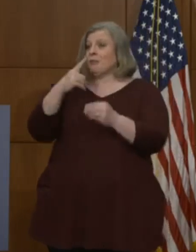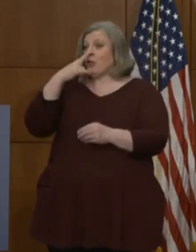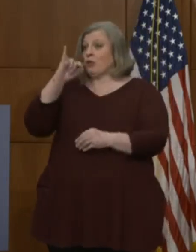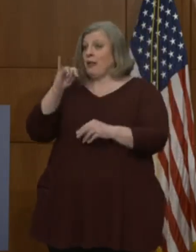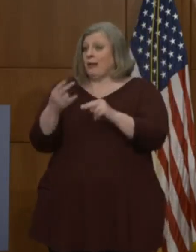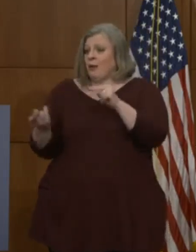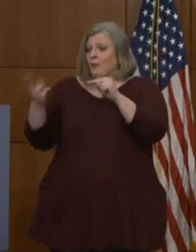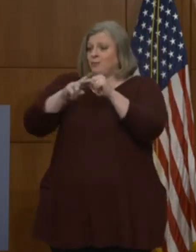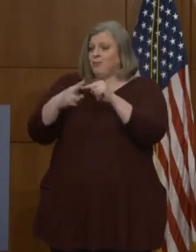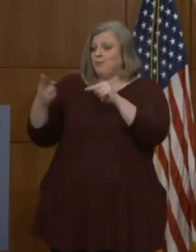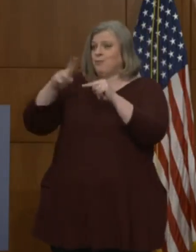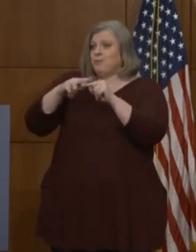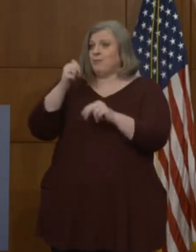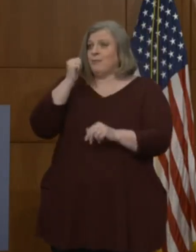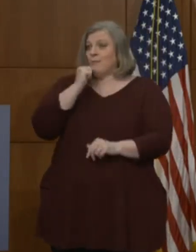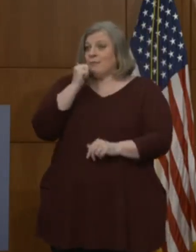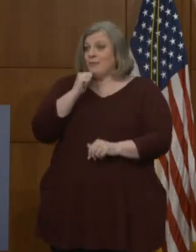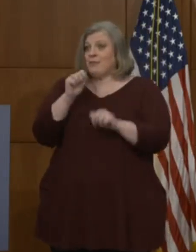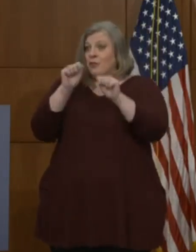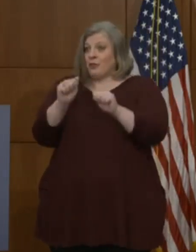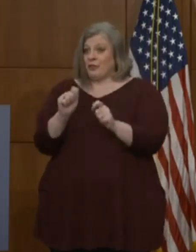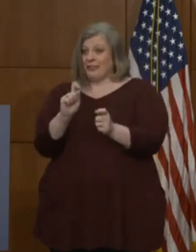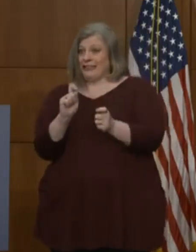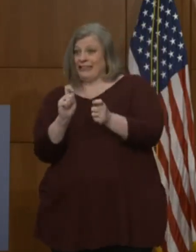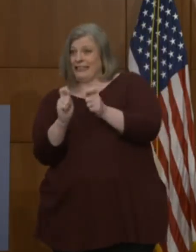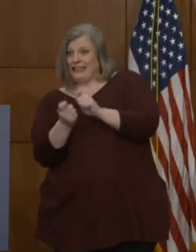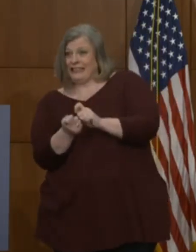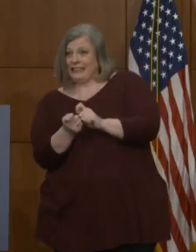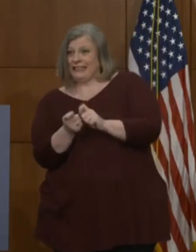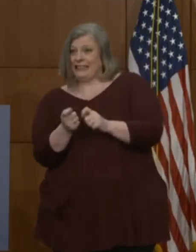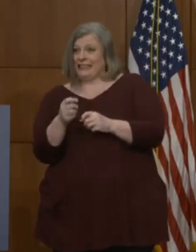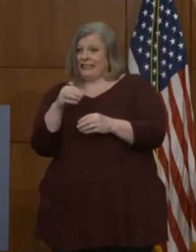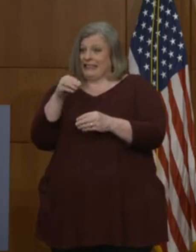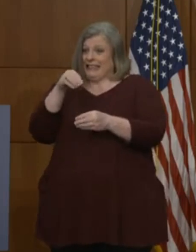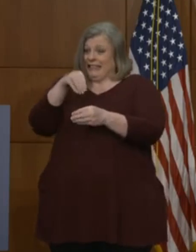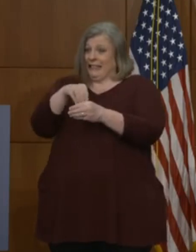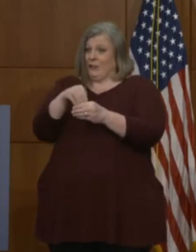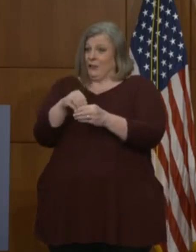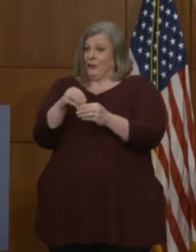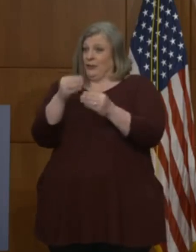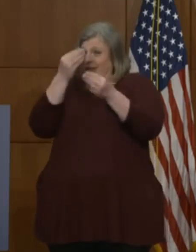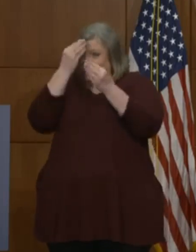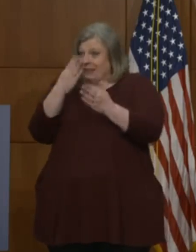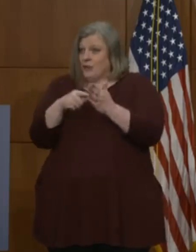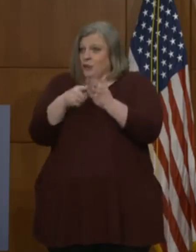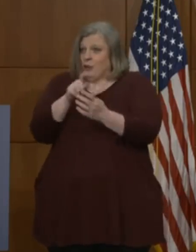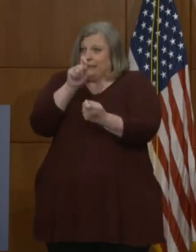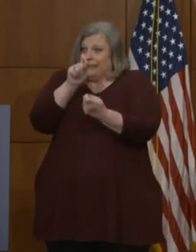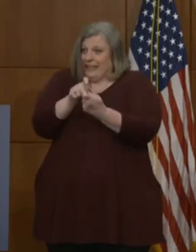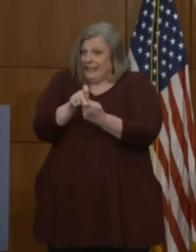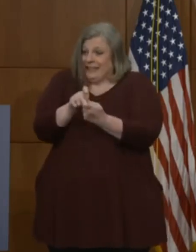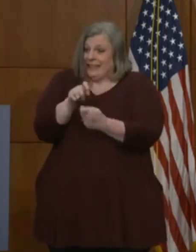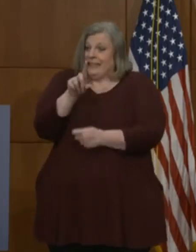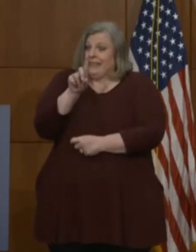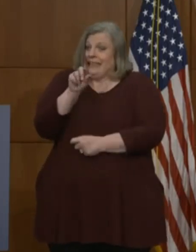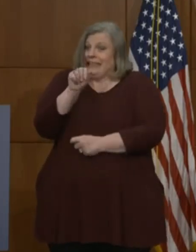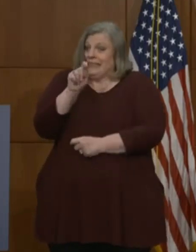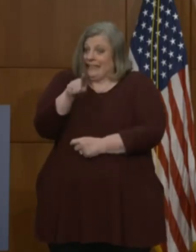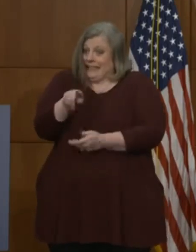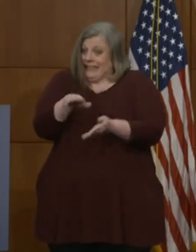EVEN THOUGH WE’RE SEEING THE FIVE GAY WE CAN. I YEAH YEAH FIVE GAY WE CAN. I YEAH YEAH OUR OWN INTERNAL DATA HELP OUR OWN INTERNAL DATA HELP PEOPLE THIS IS WHAT THE GRAPH I